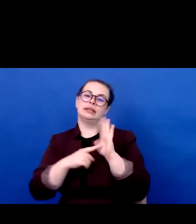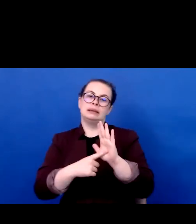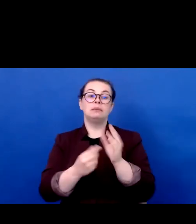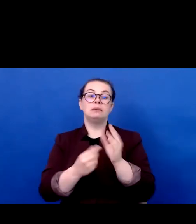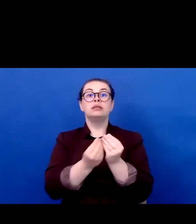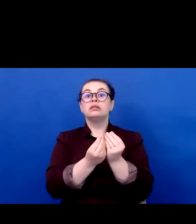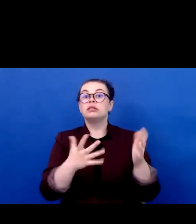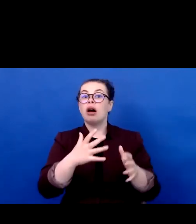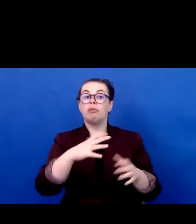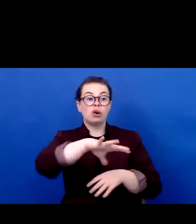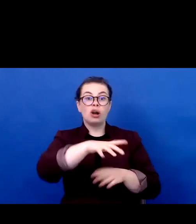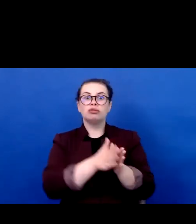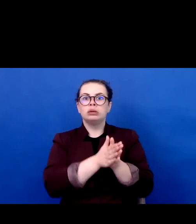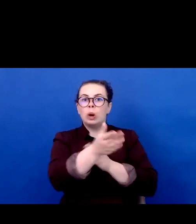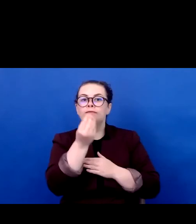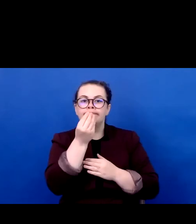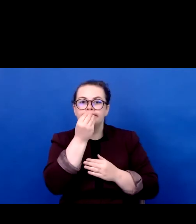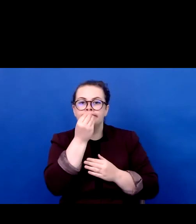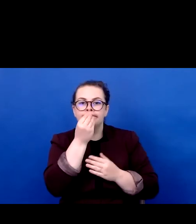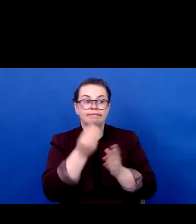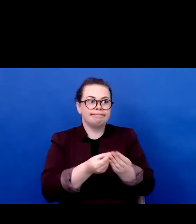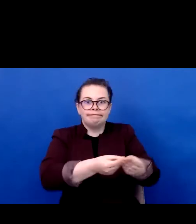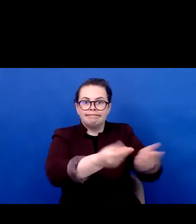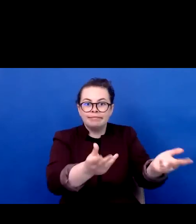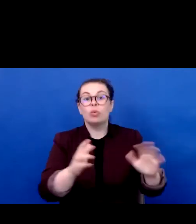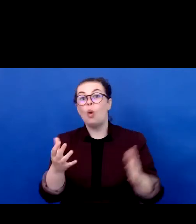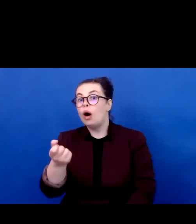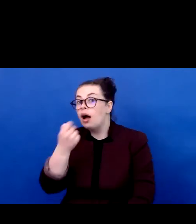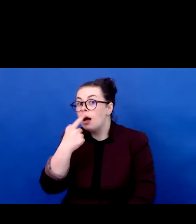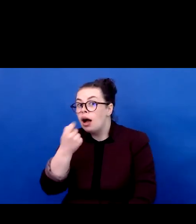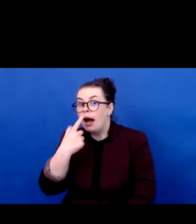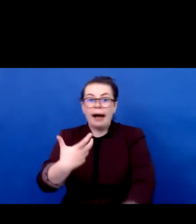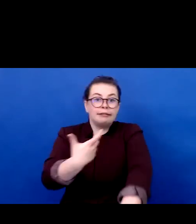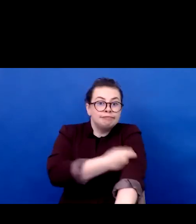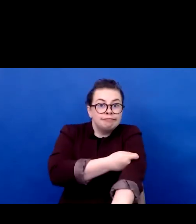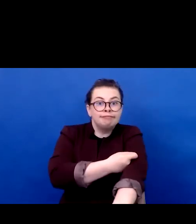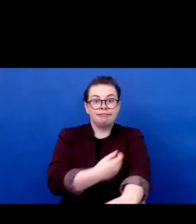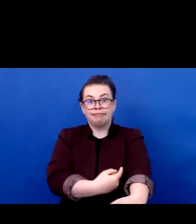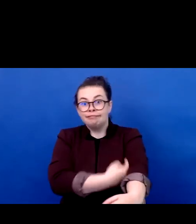however these were most of time insufficient for the real need of people with disabilities